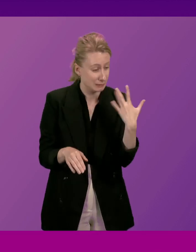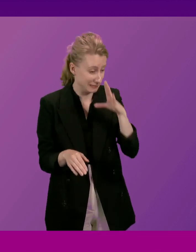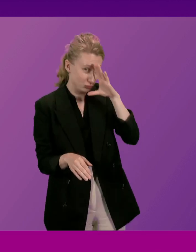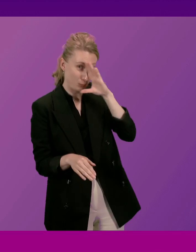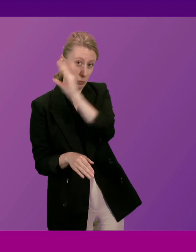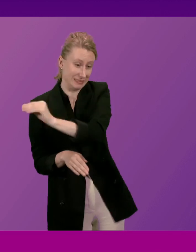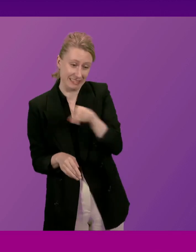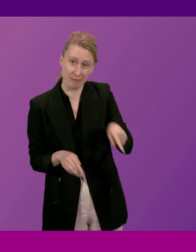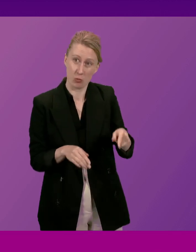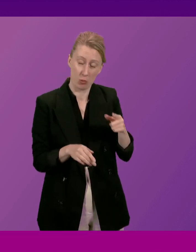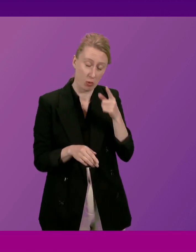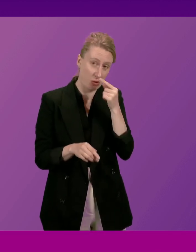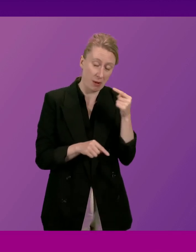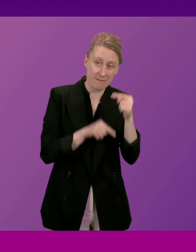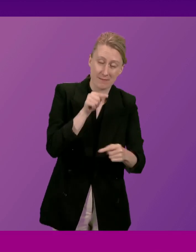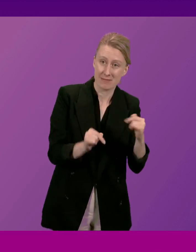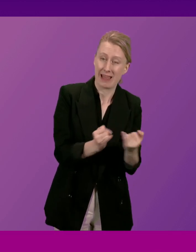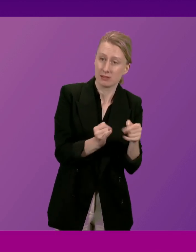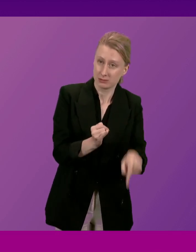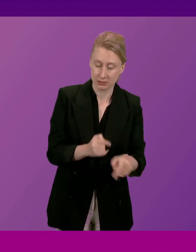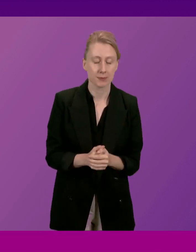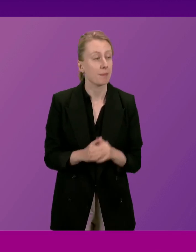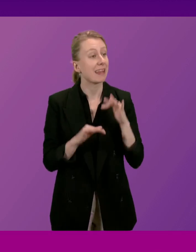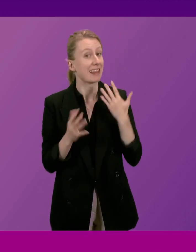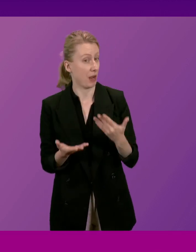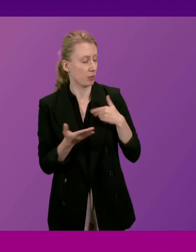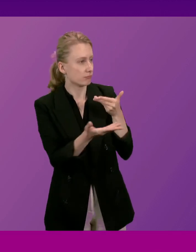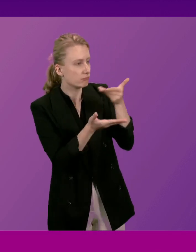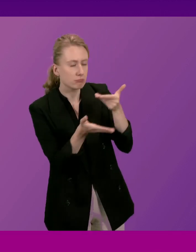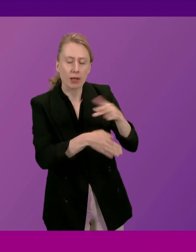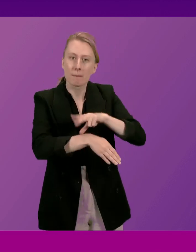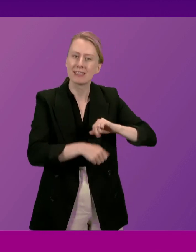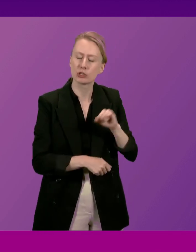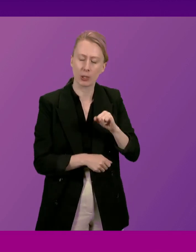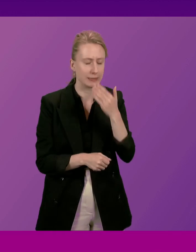incidents here, in the capital. According to Police Scotland, a disturbing trend of gang